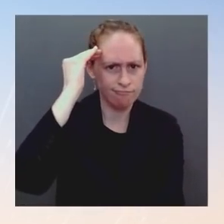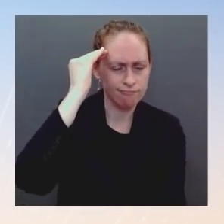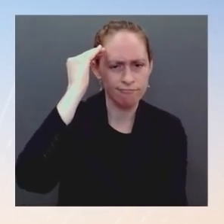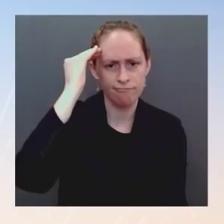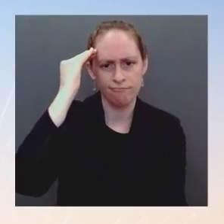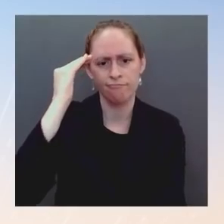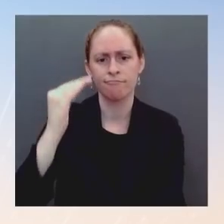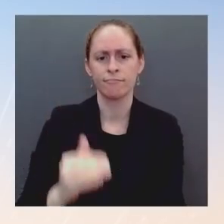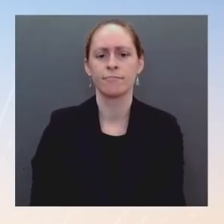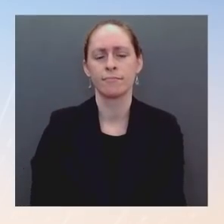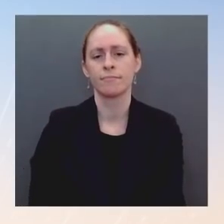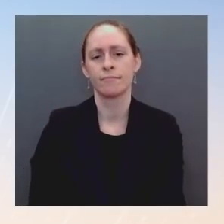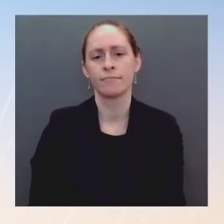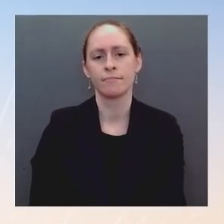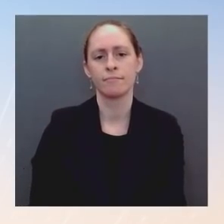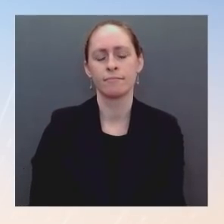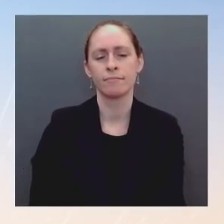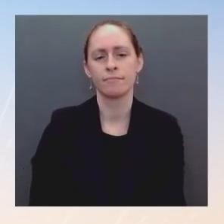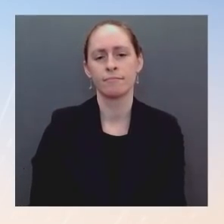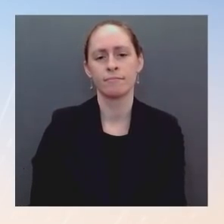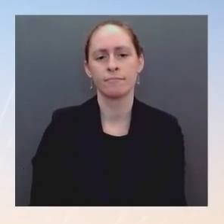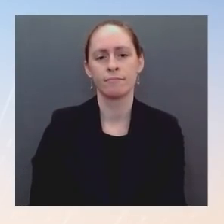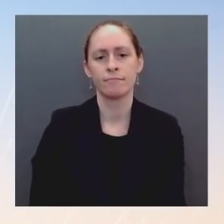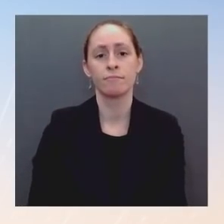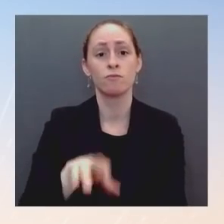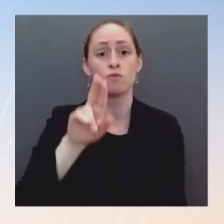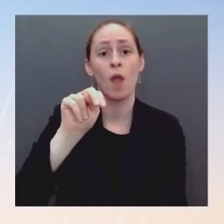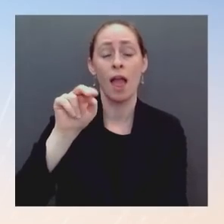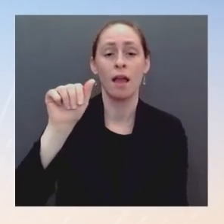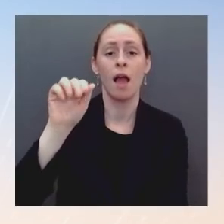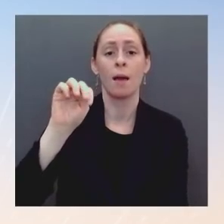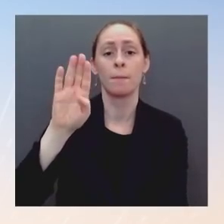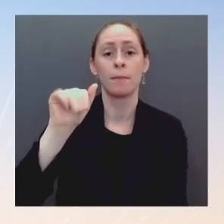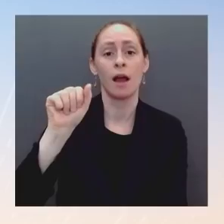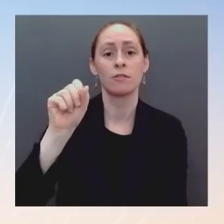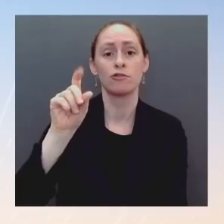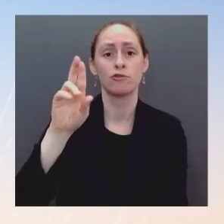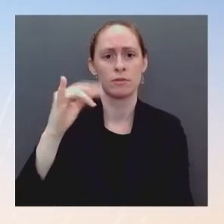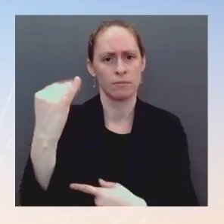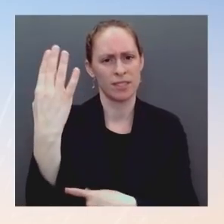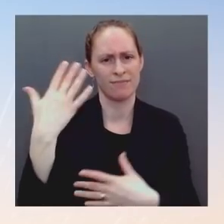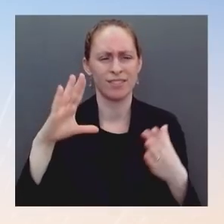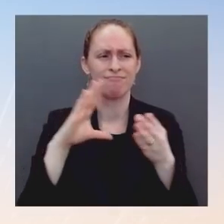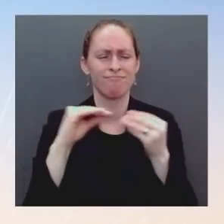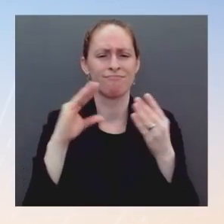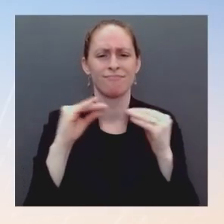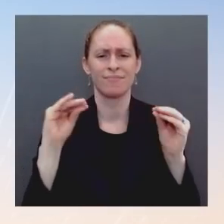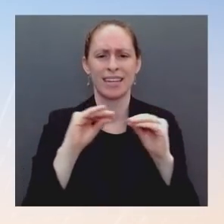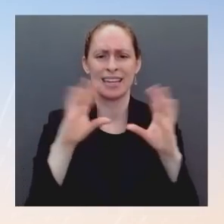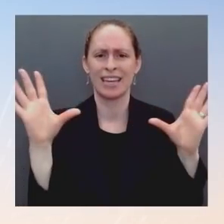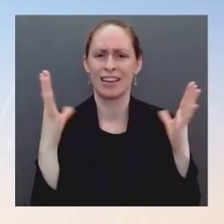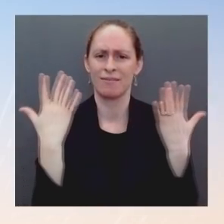calling out what we see as misinformation and propaganda, at times, by Russian leaders and others,